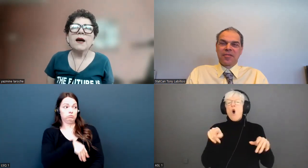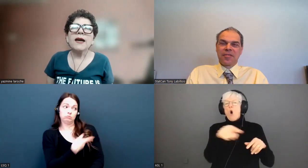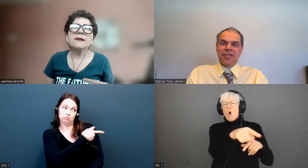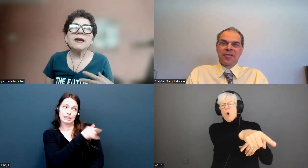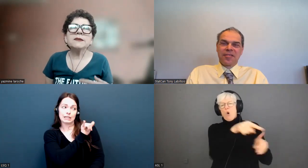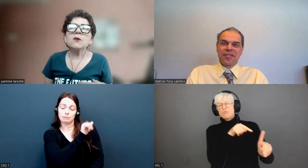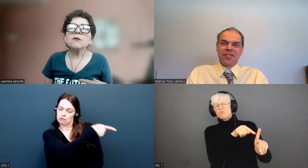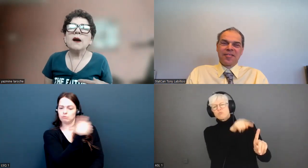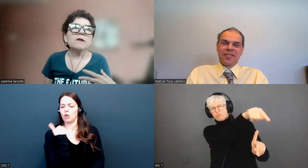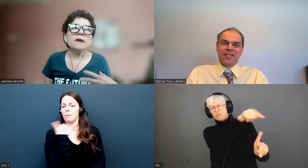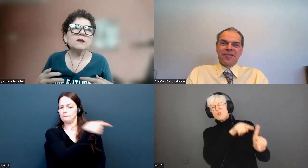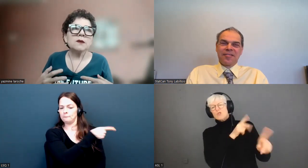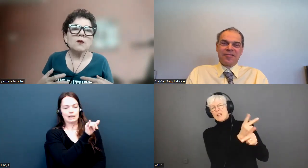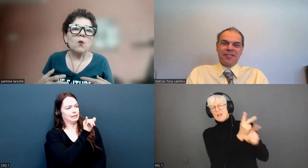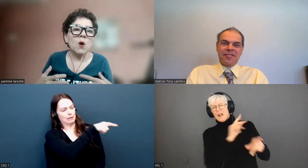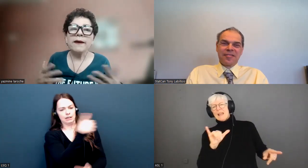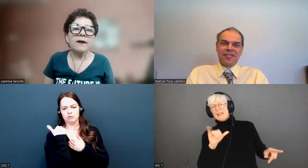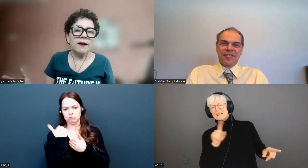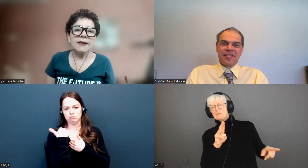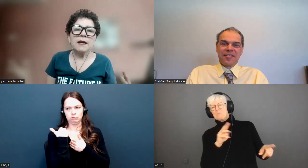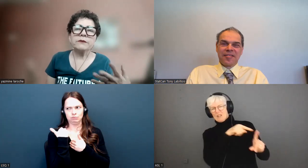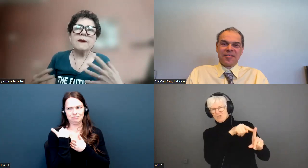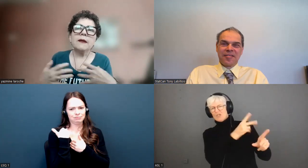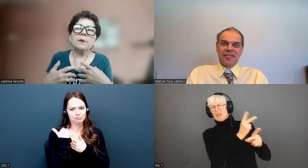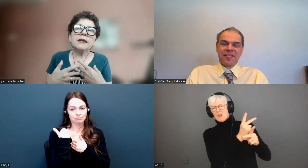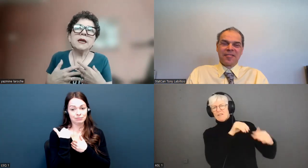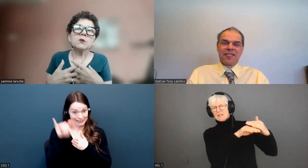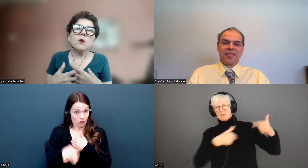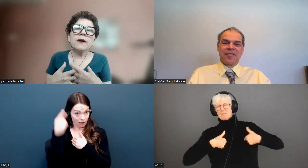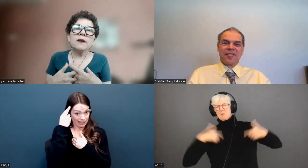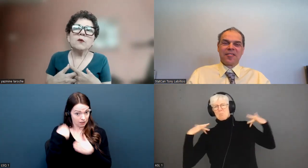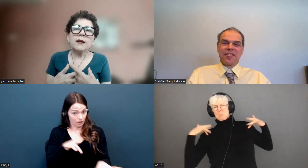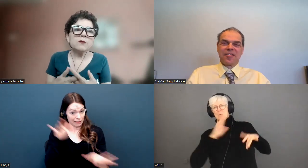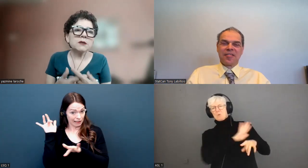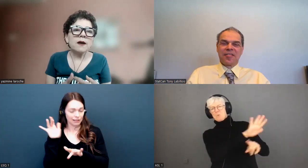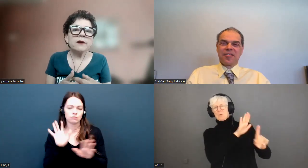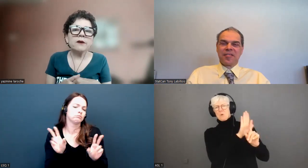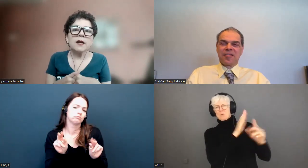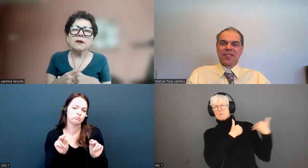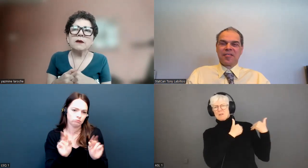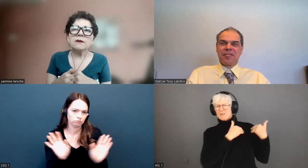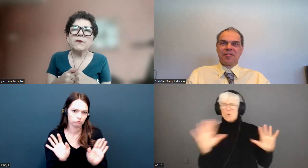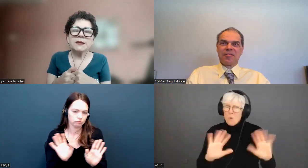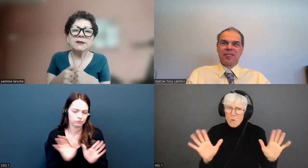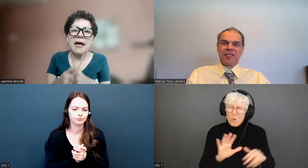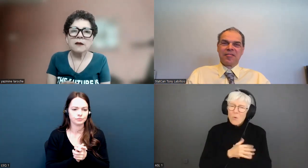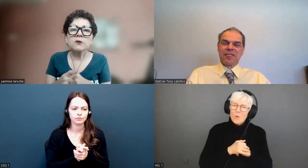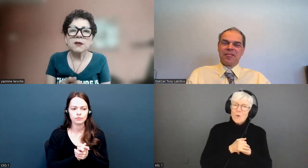um and and so I it's not why I left but it's why when I retired I thought this is actually